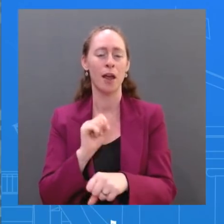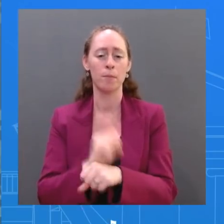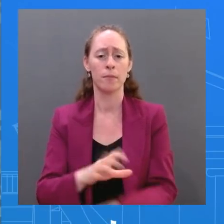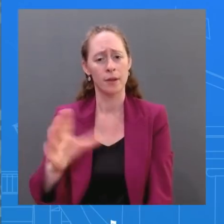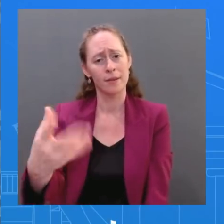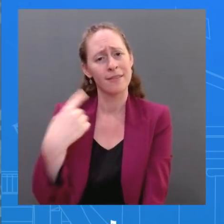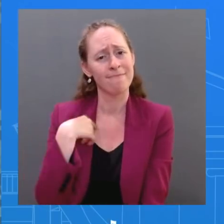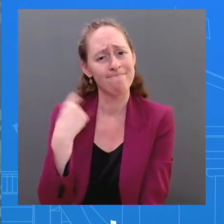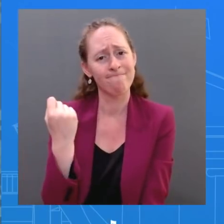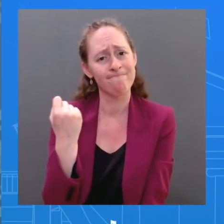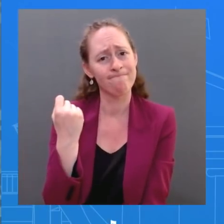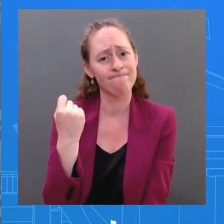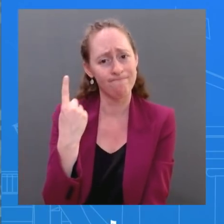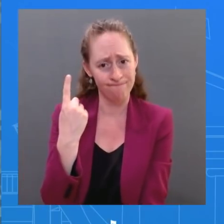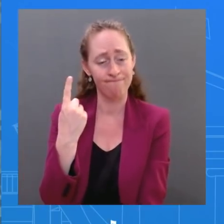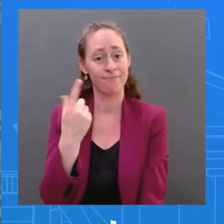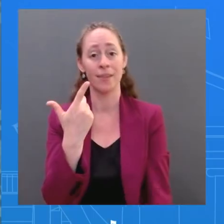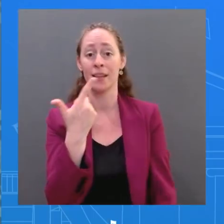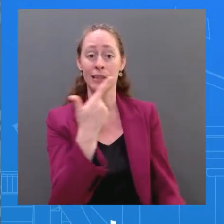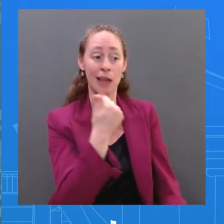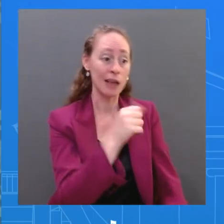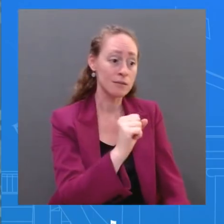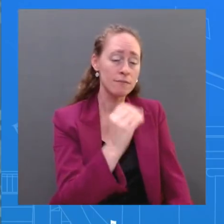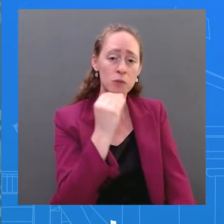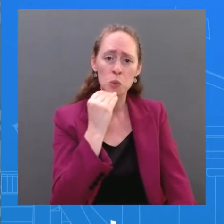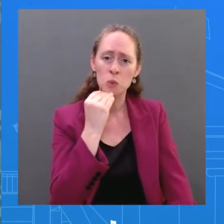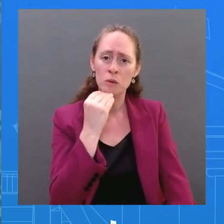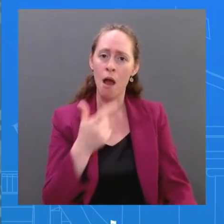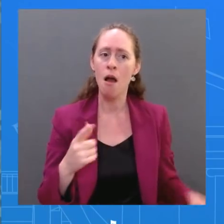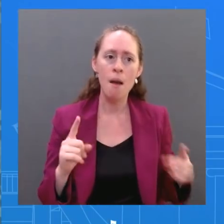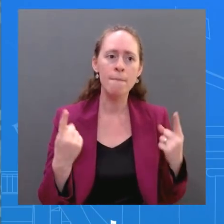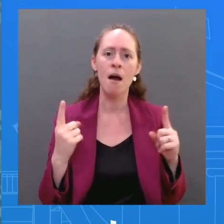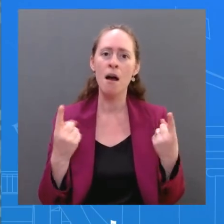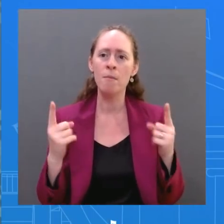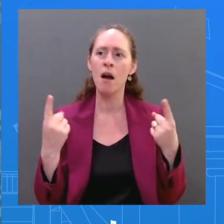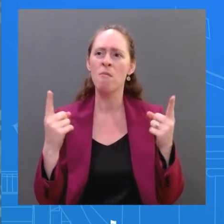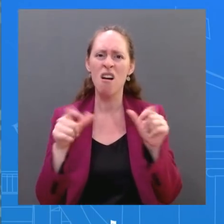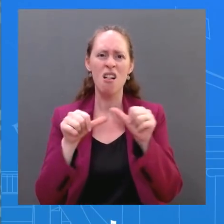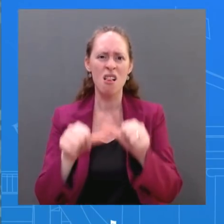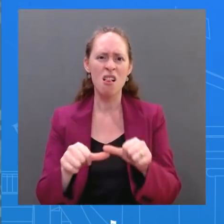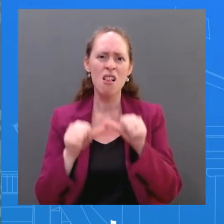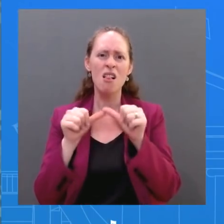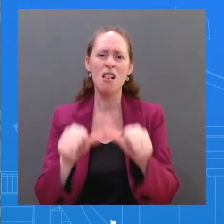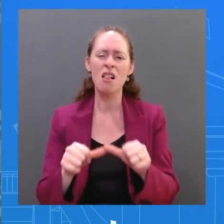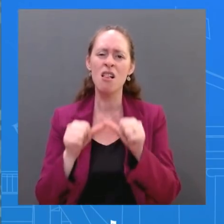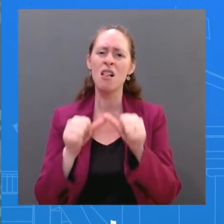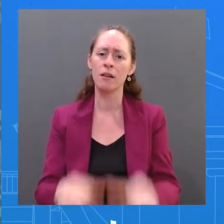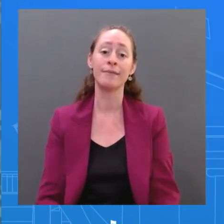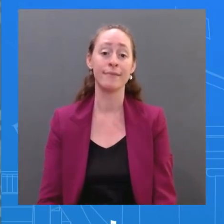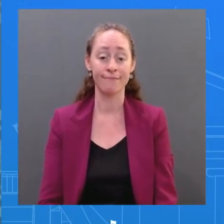And that is because of a once -- once-in-a-generation pandemic and also Putin's war. And that's just the facts.